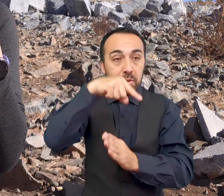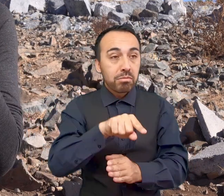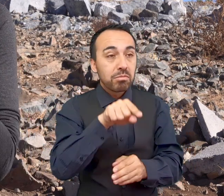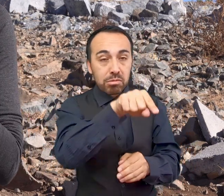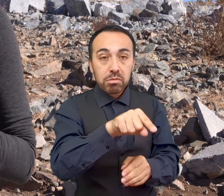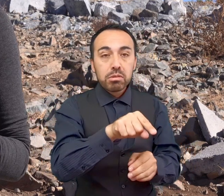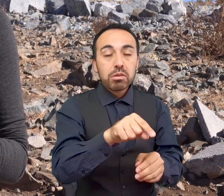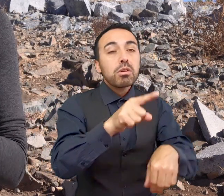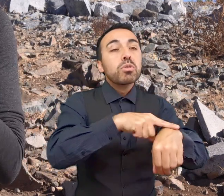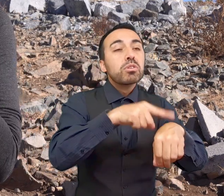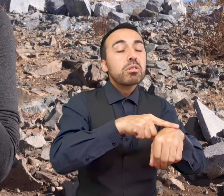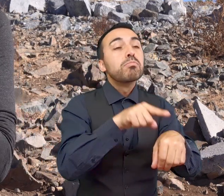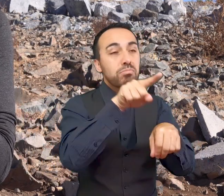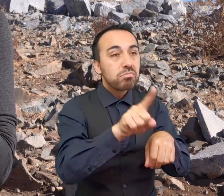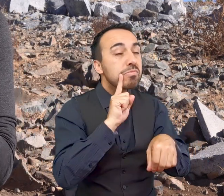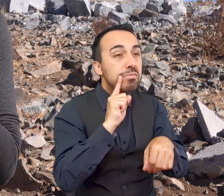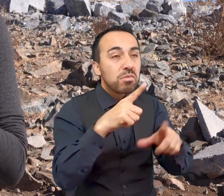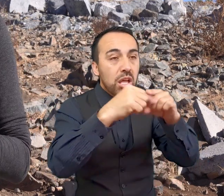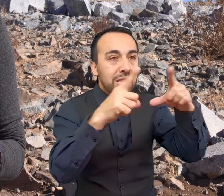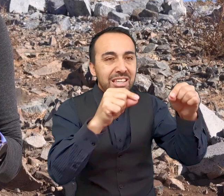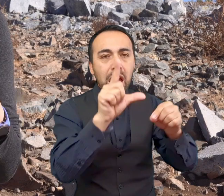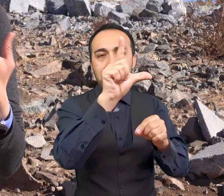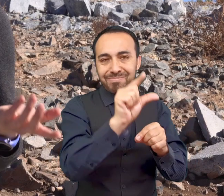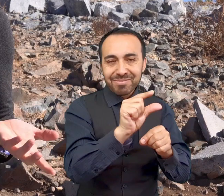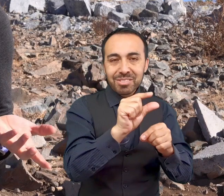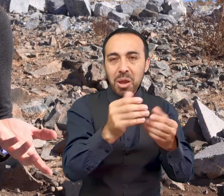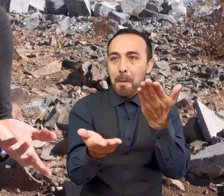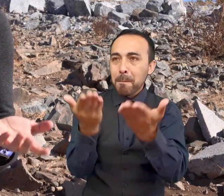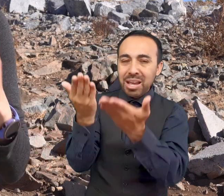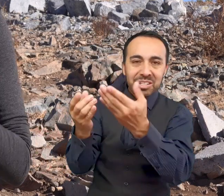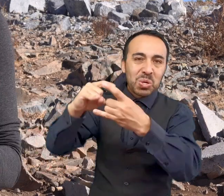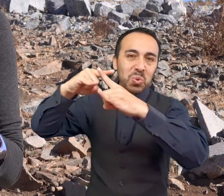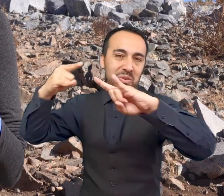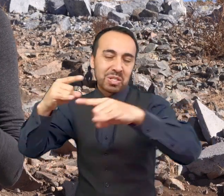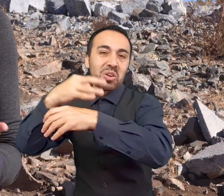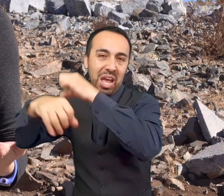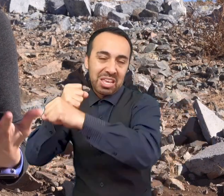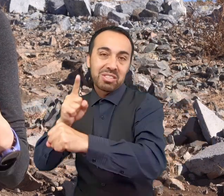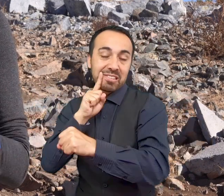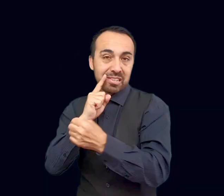processes within stars, carbon-based life as we know it would simply not be possible.